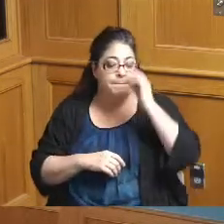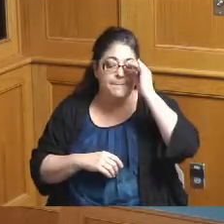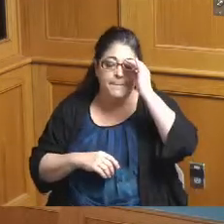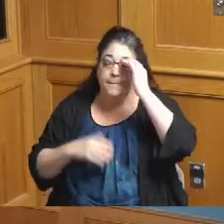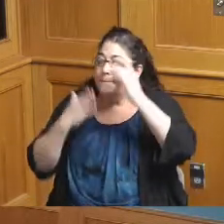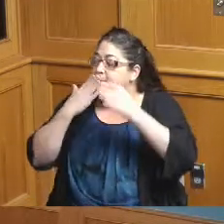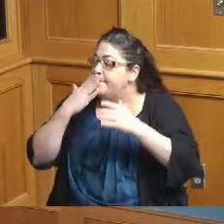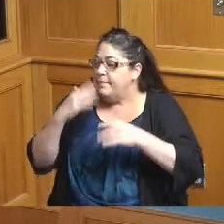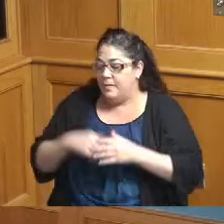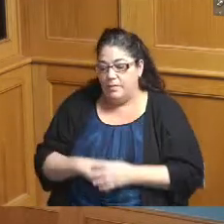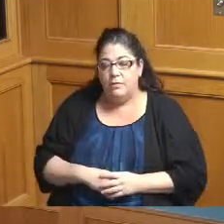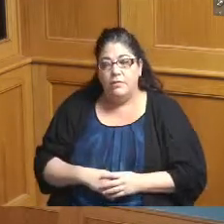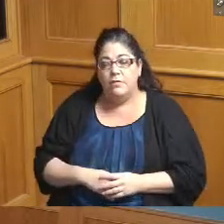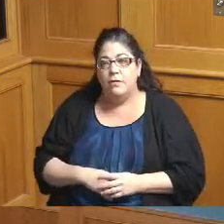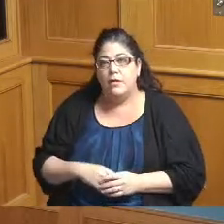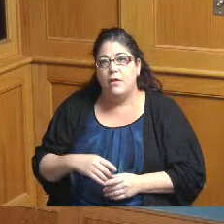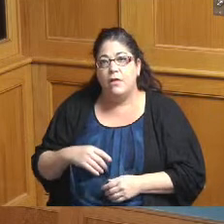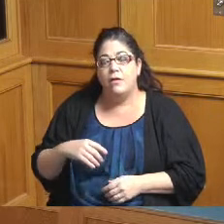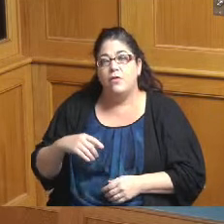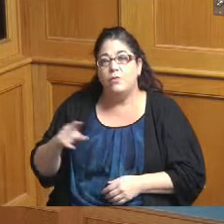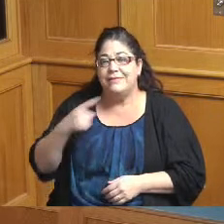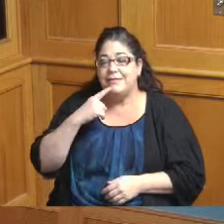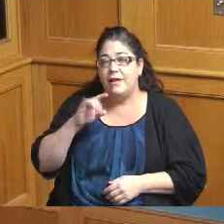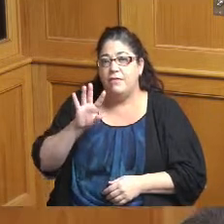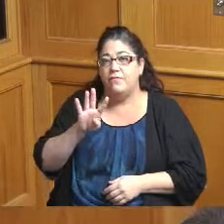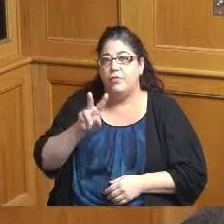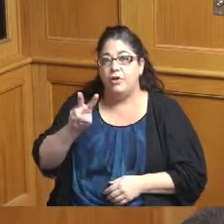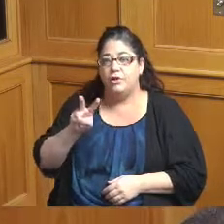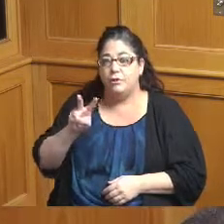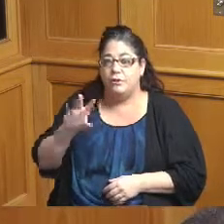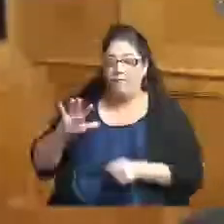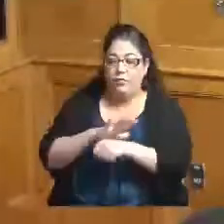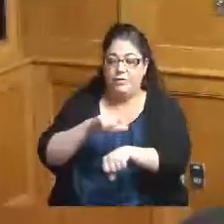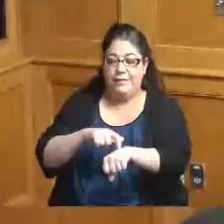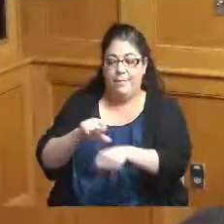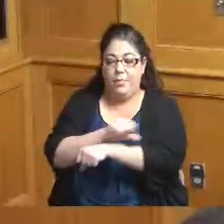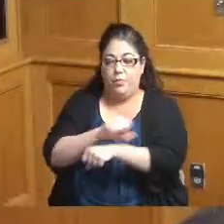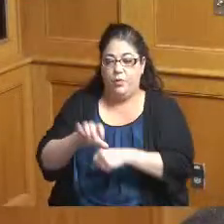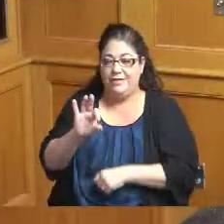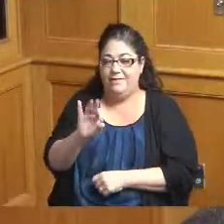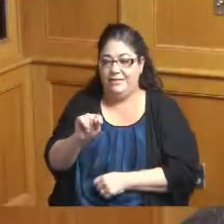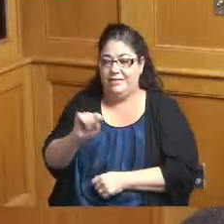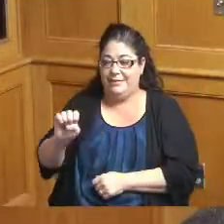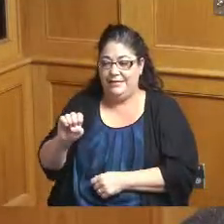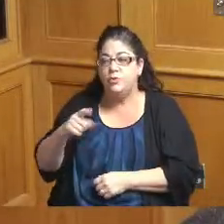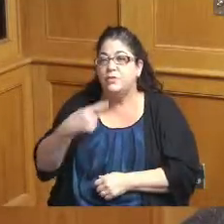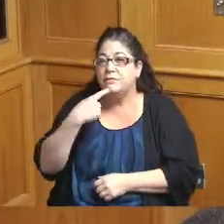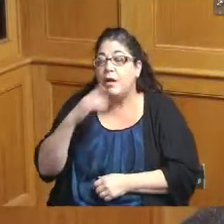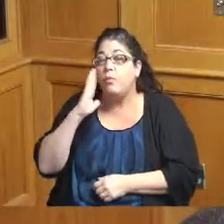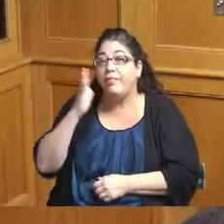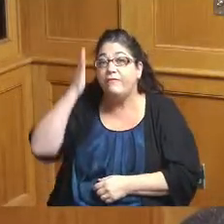and I hear you saying you have 42 FTEs you in the future going to look going to look toward